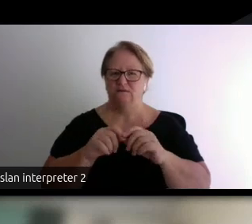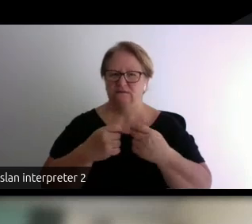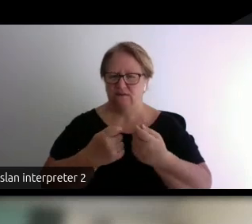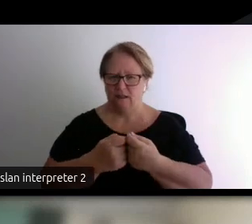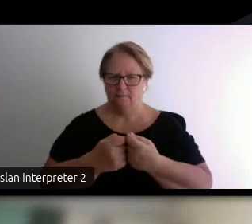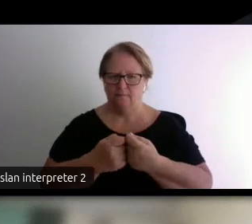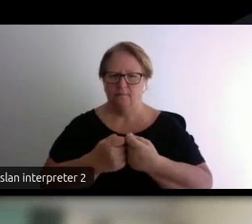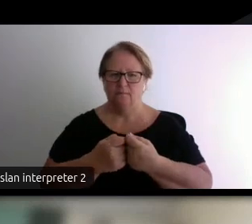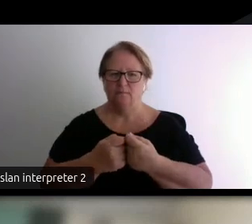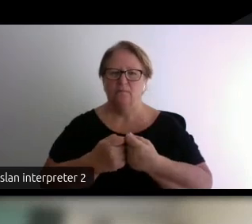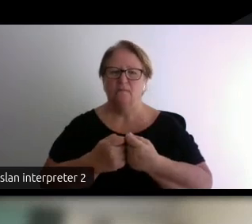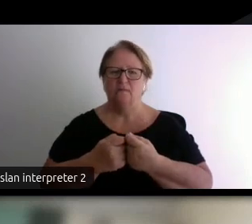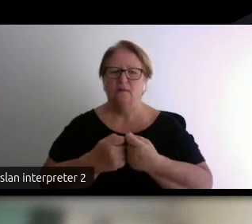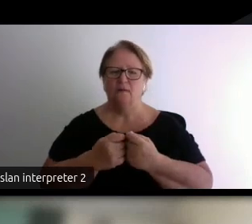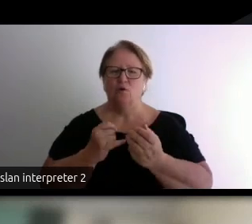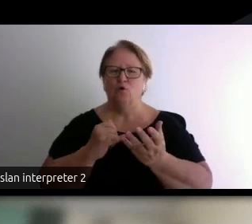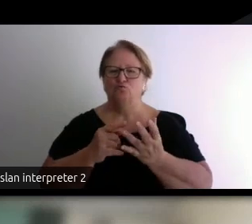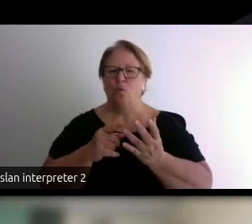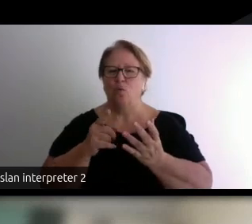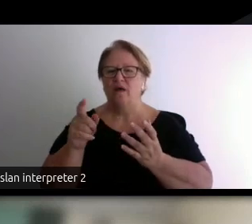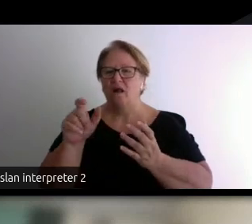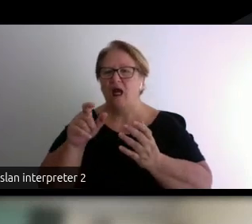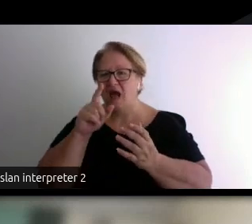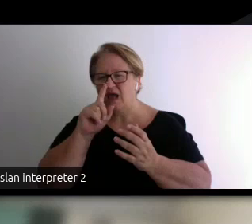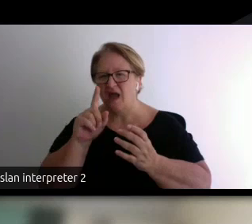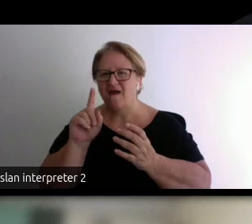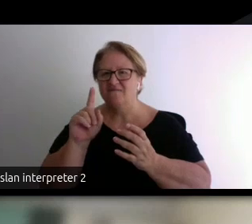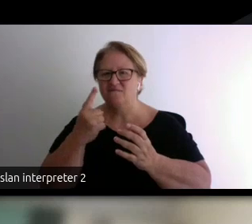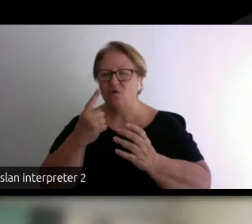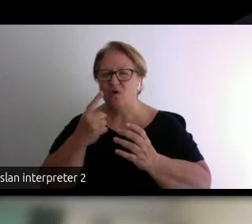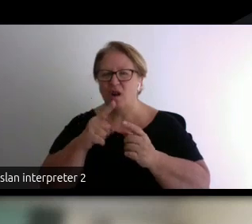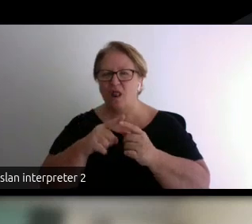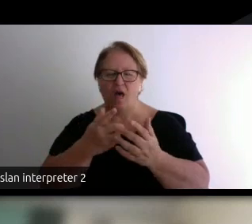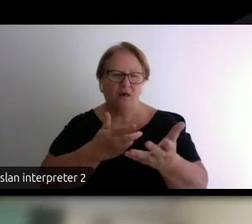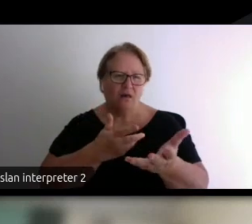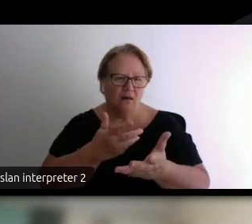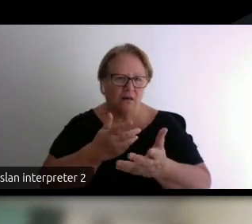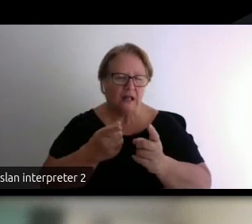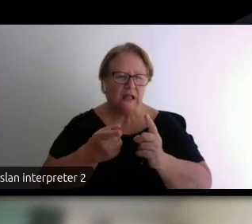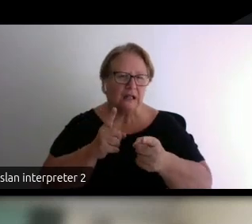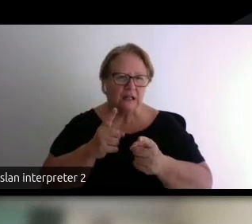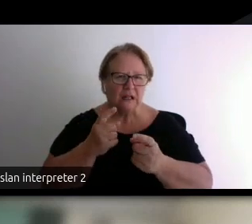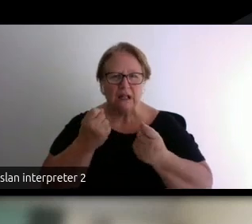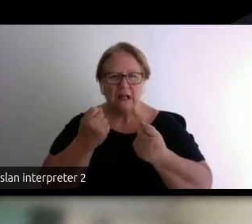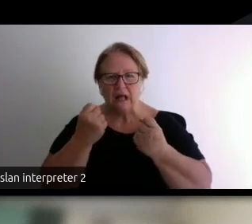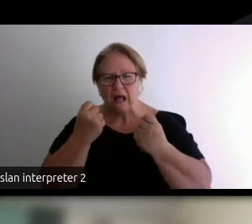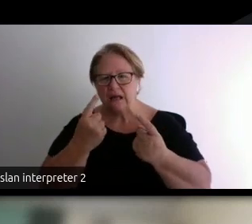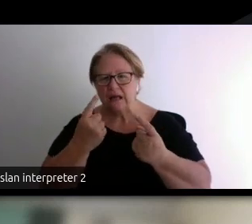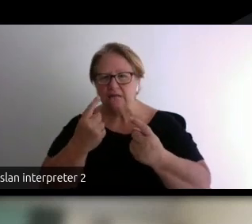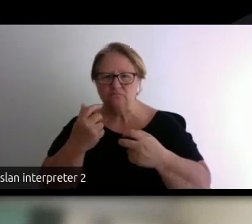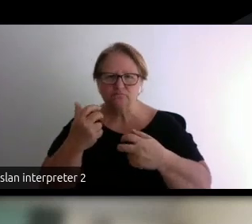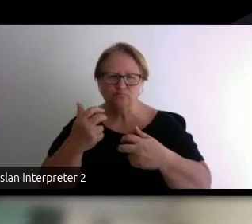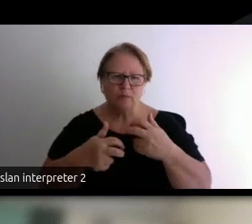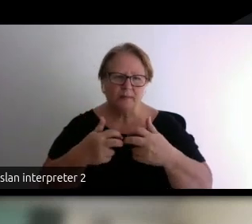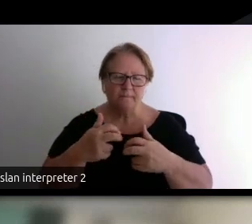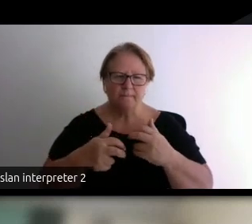clients a really good first understanding of what their problem is, what they might need to do,